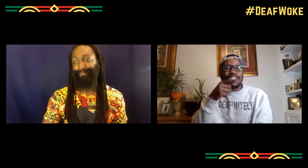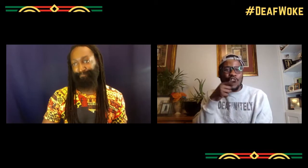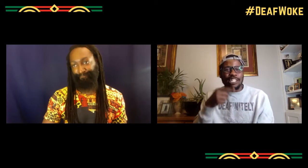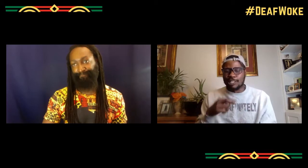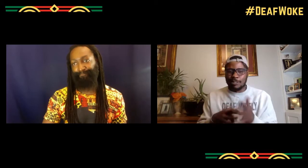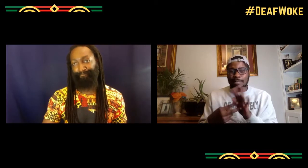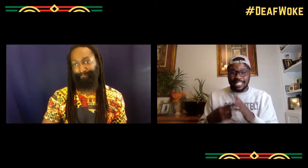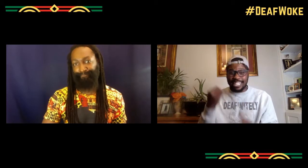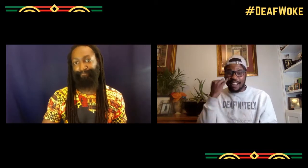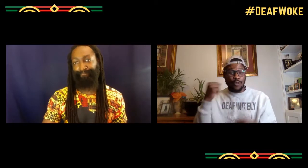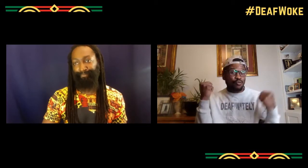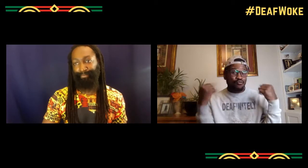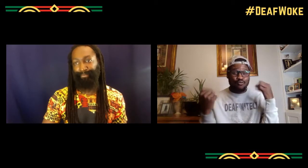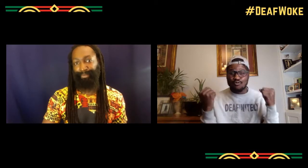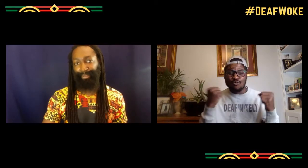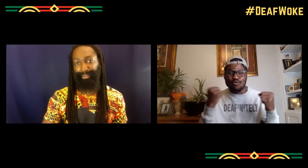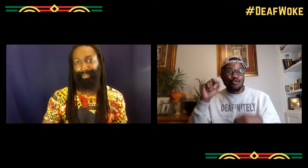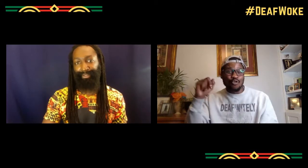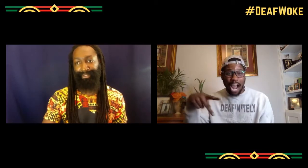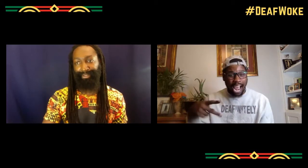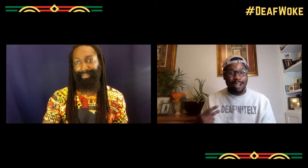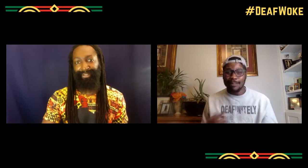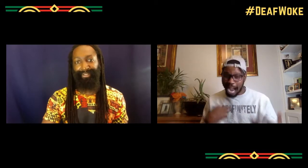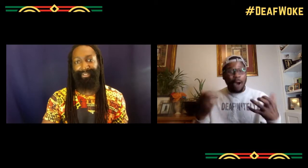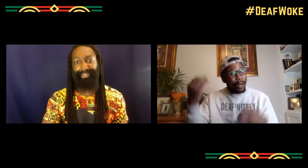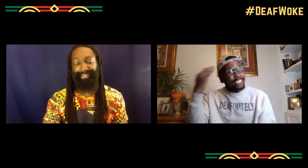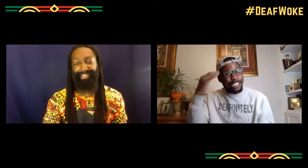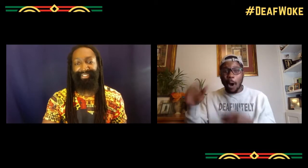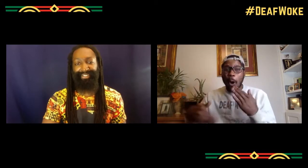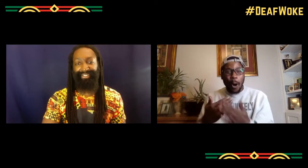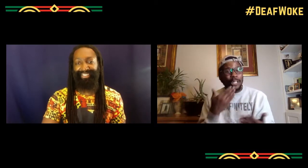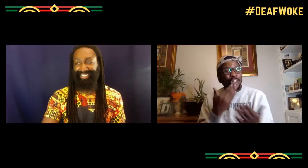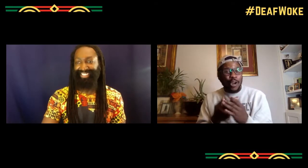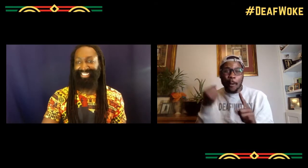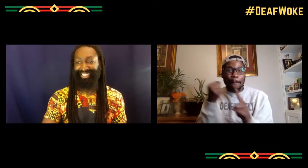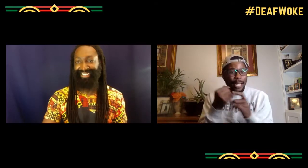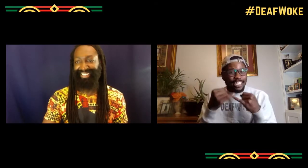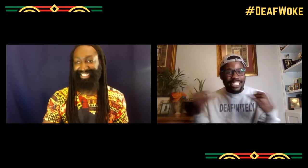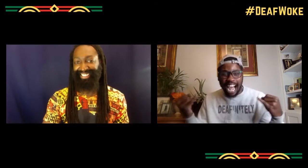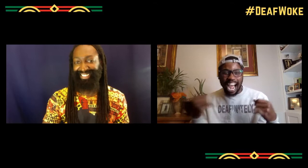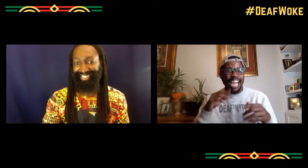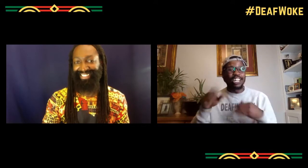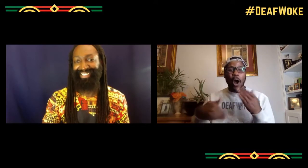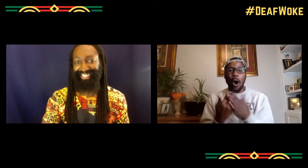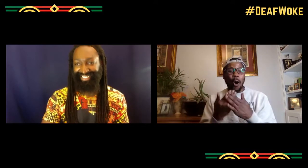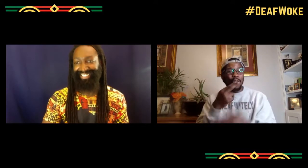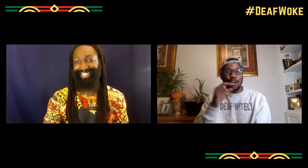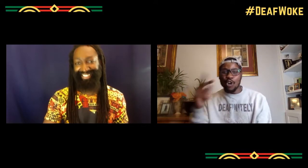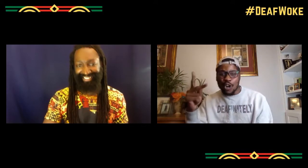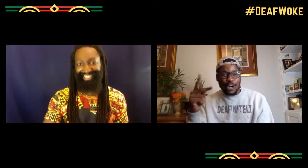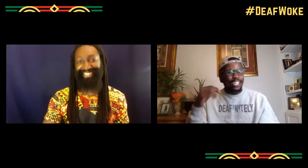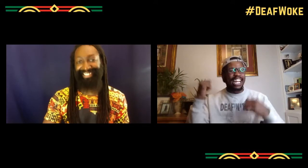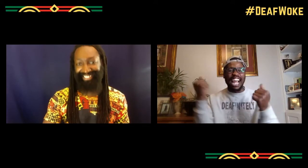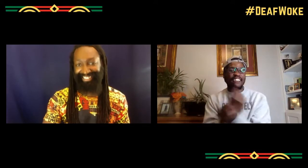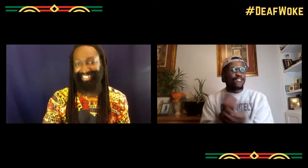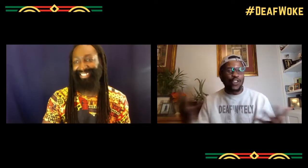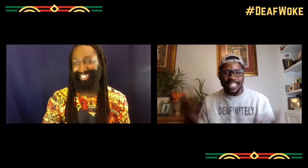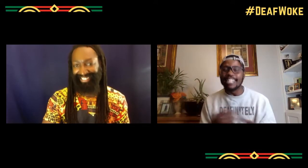It's not the same. So I want the hearing and the deaf to experience that same thing. I want to hear the punch lines.